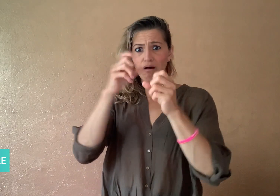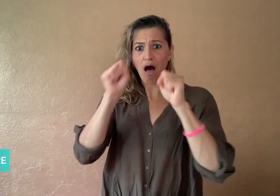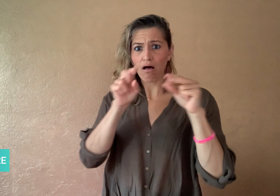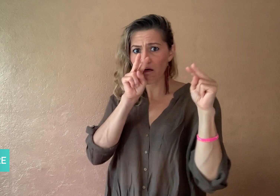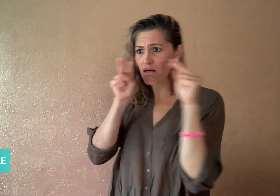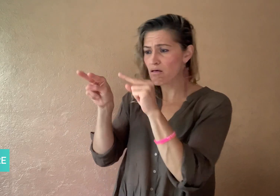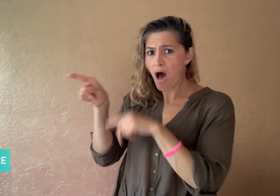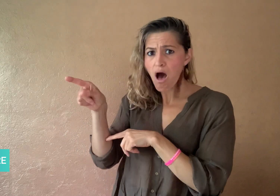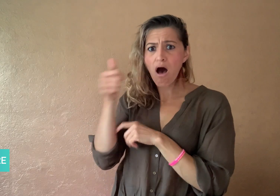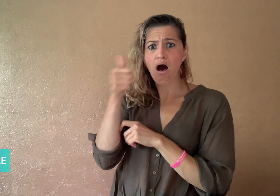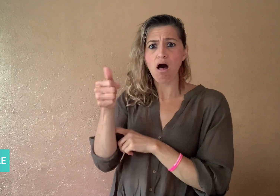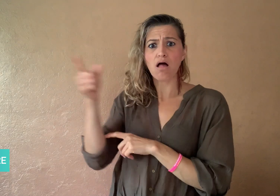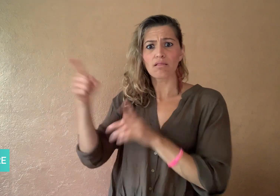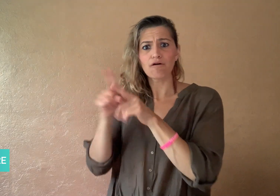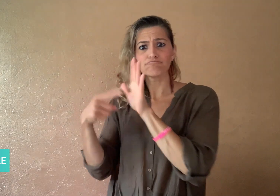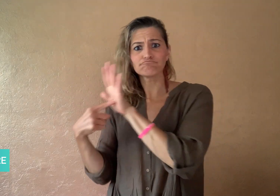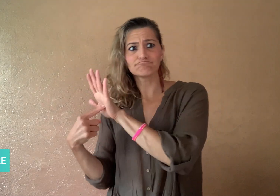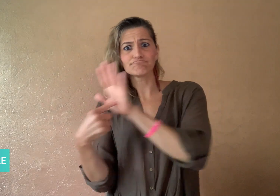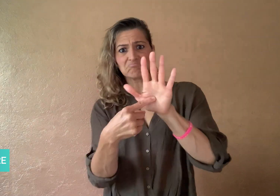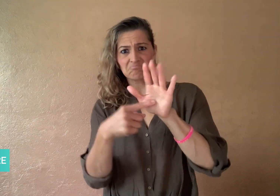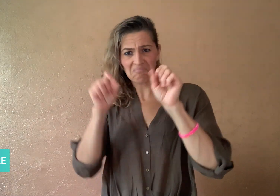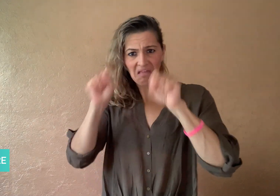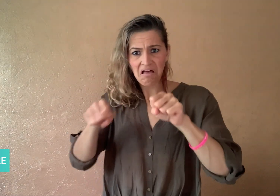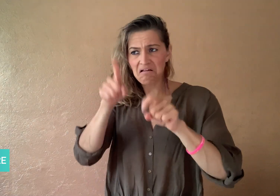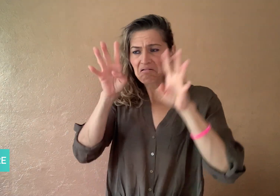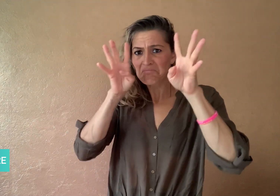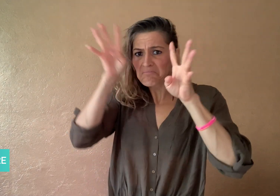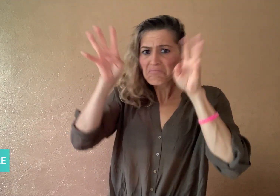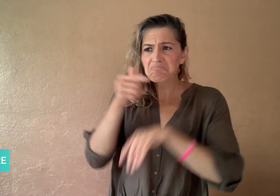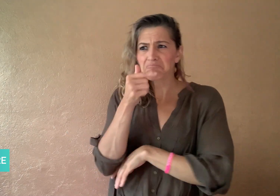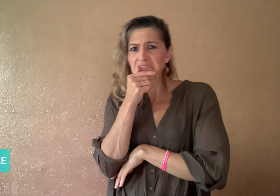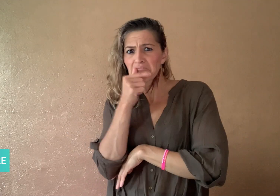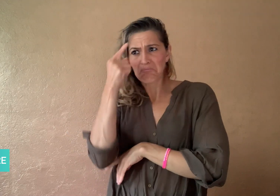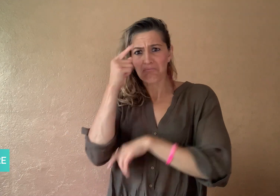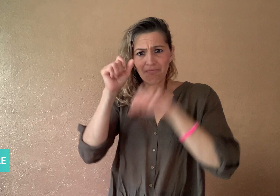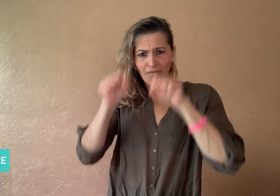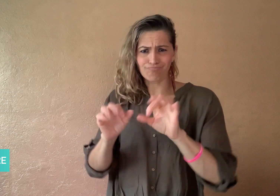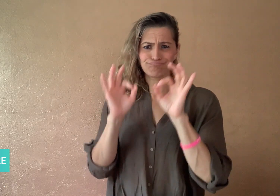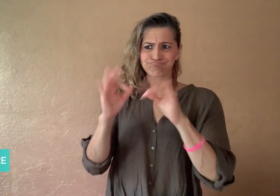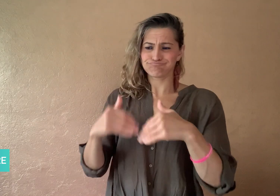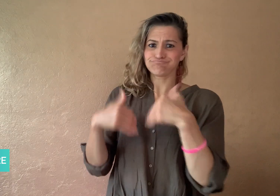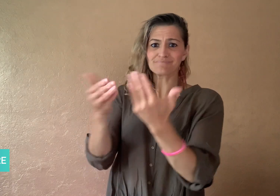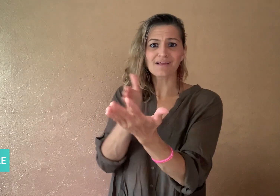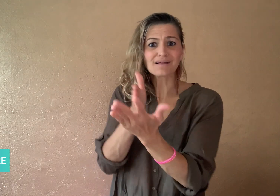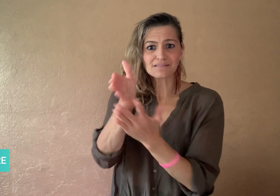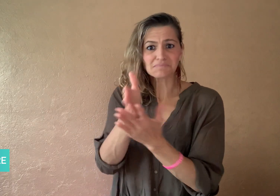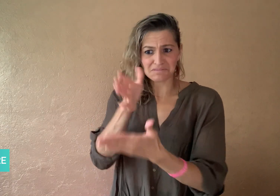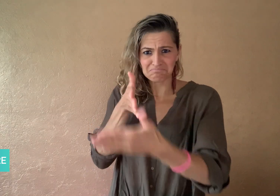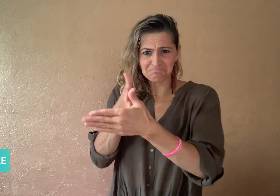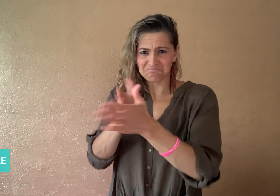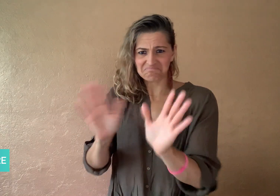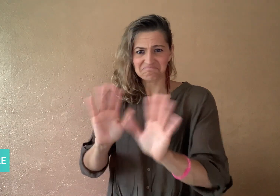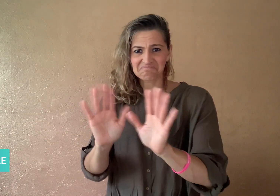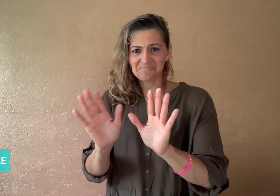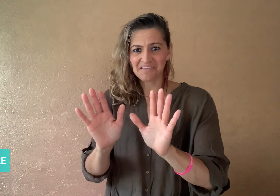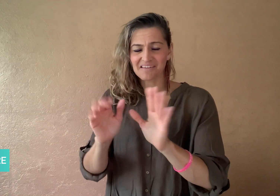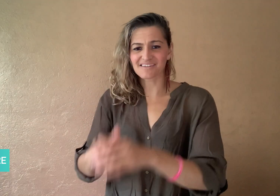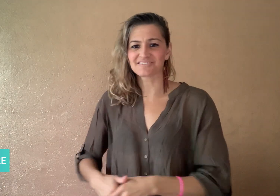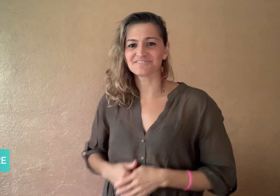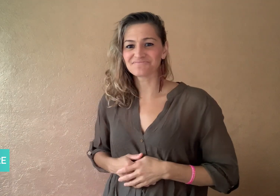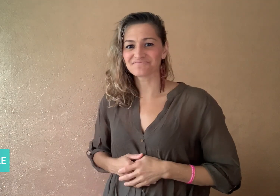creative to ensure accessibility!